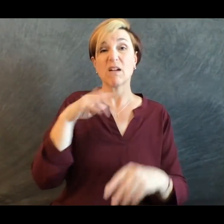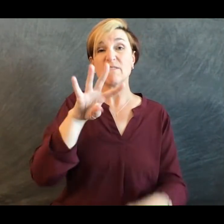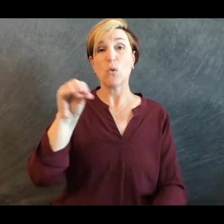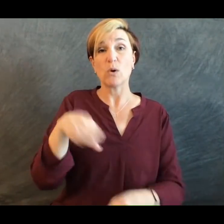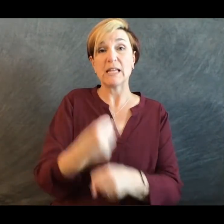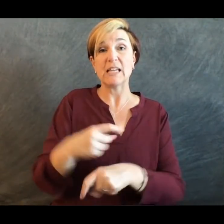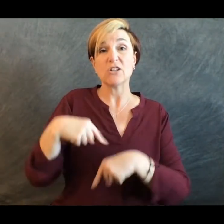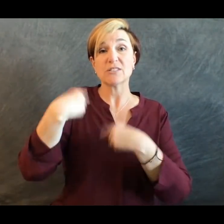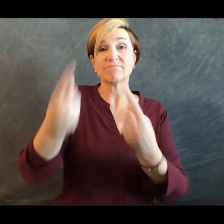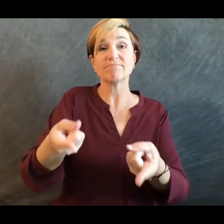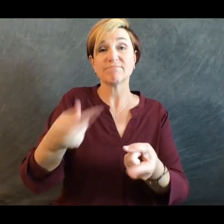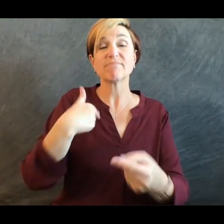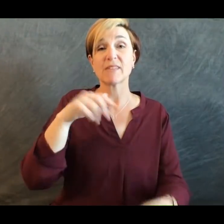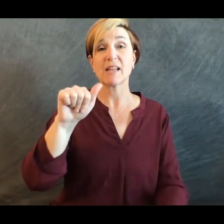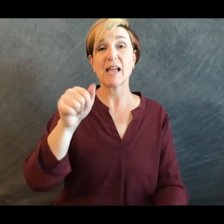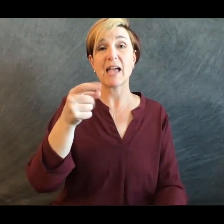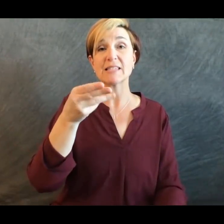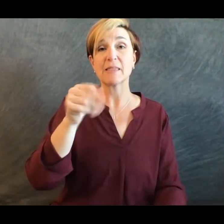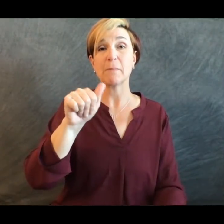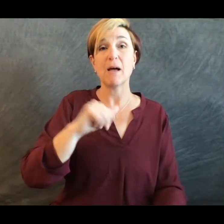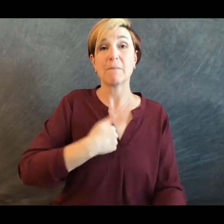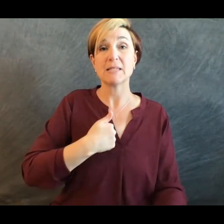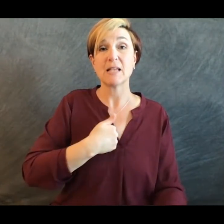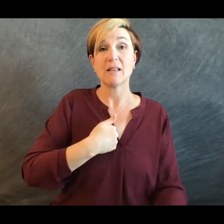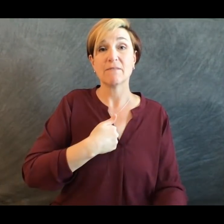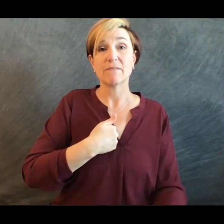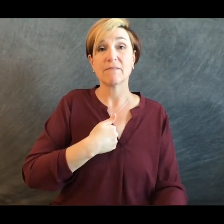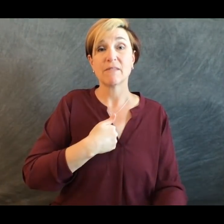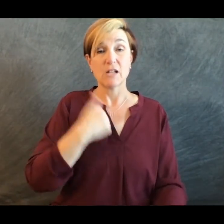that showing you this inhaler shows little kids with asthma all across the